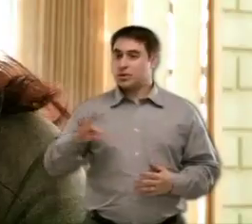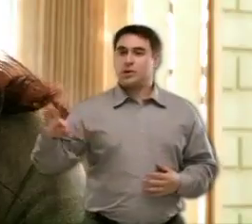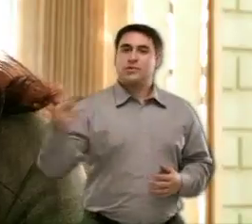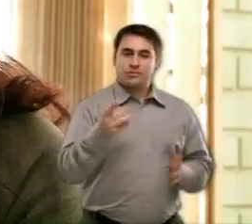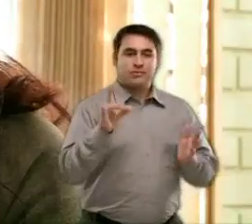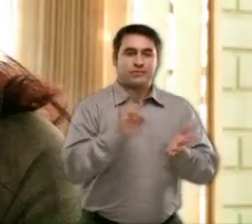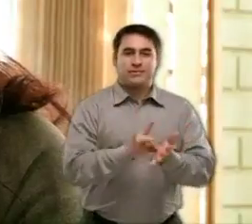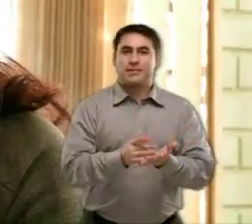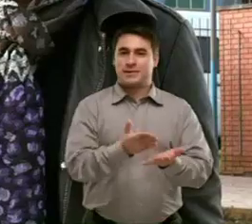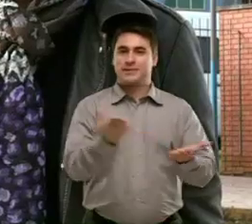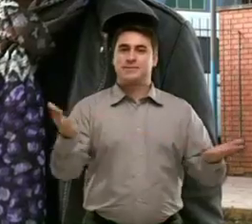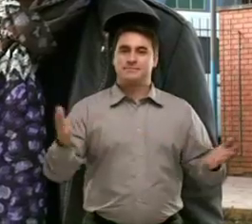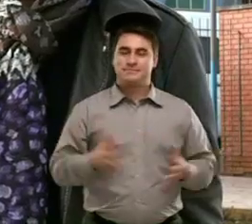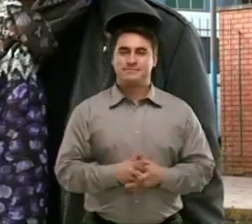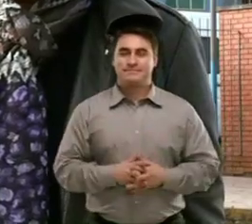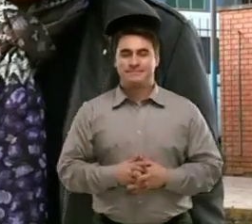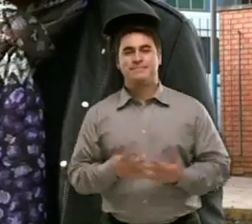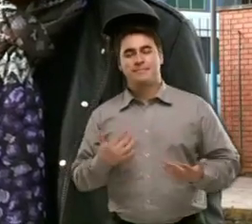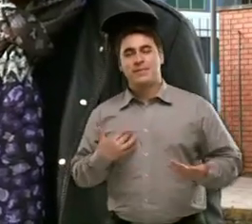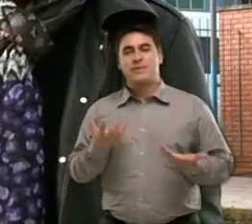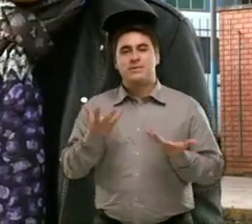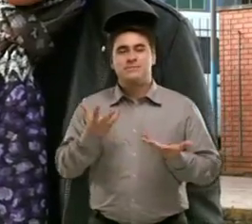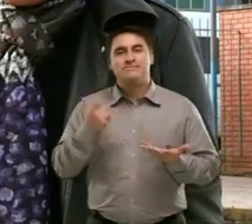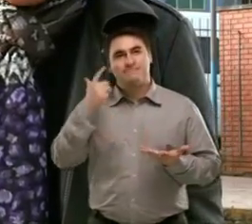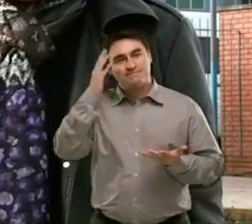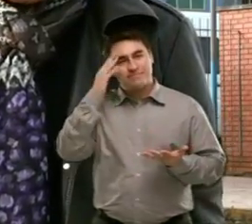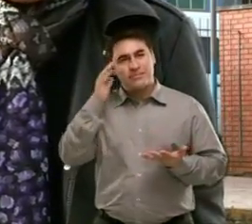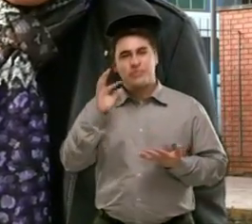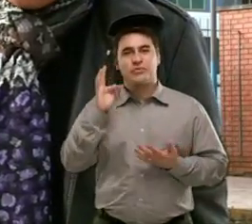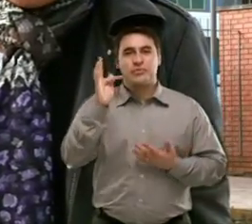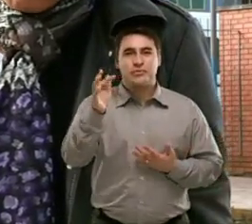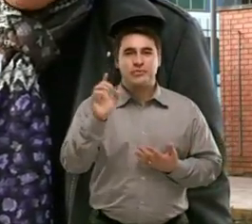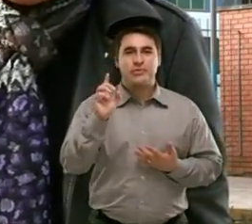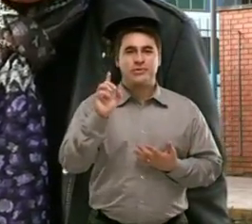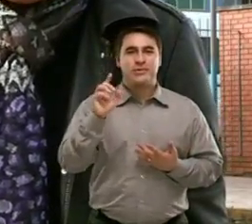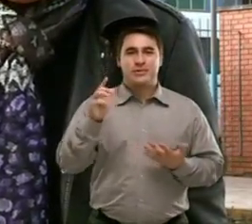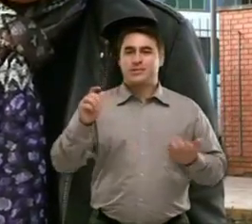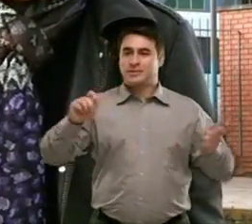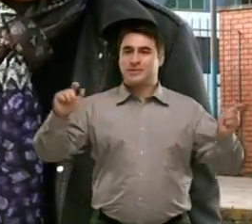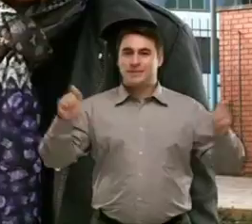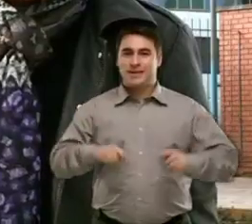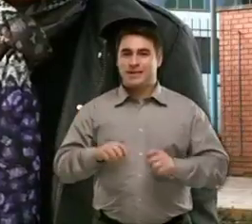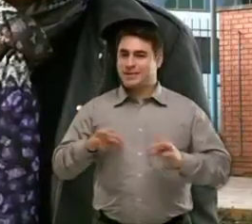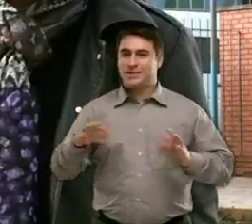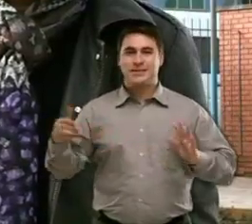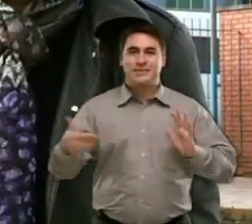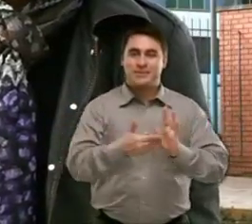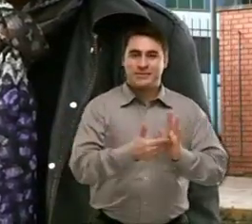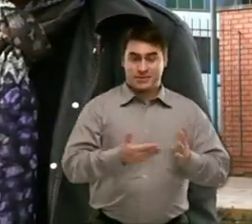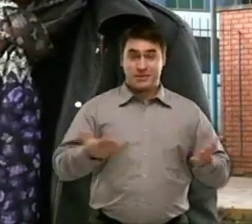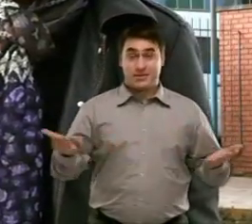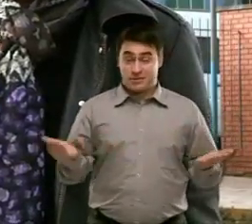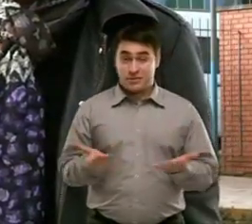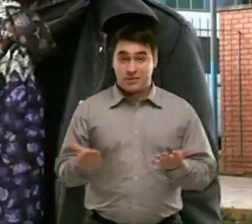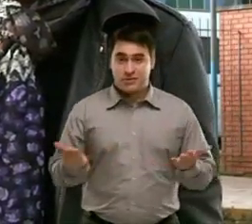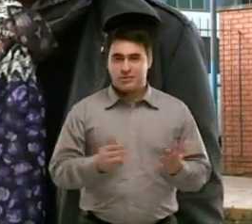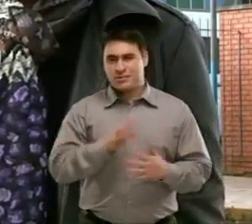And I hope that one day it will happen completely, because we still know people who cannot attend school